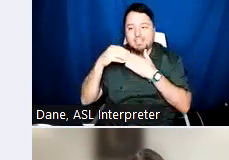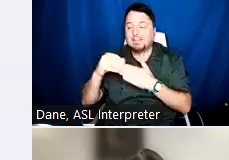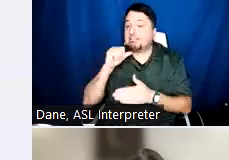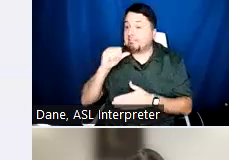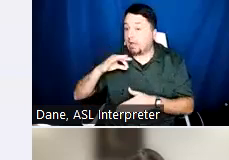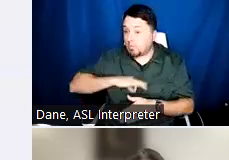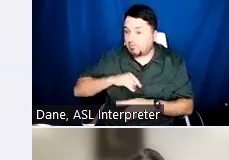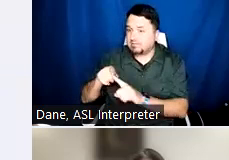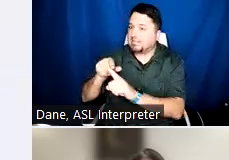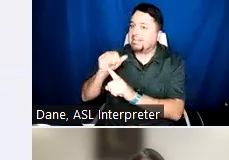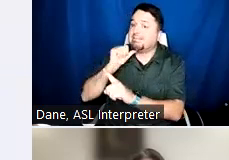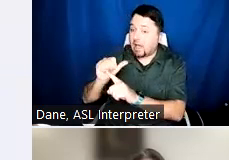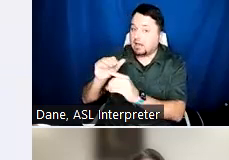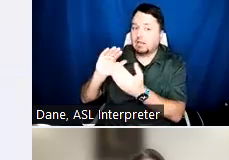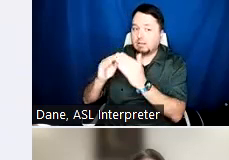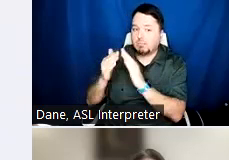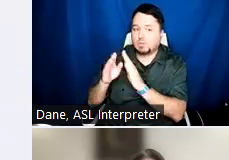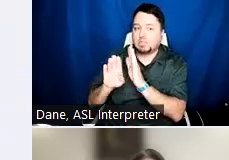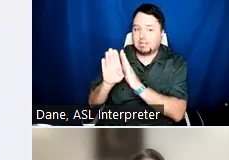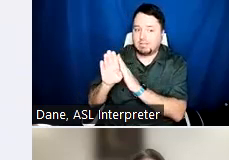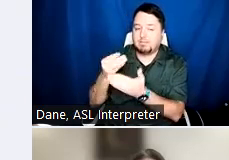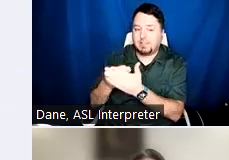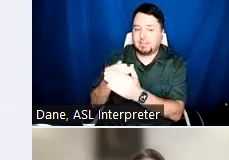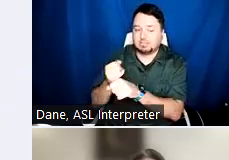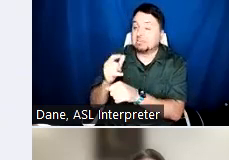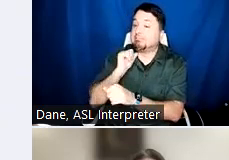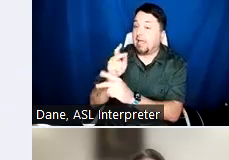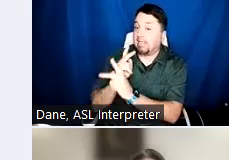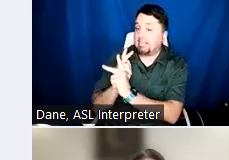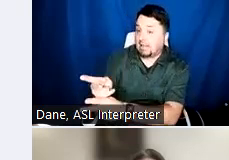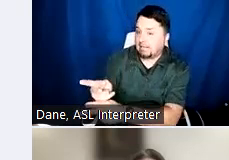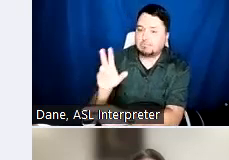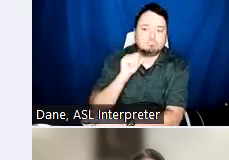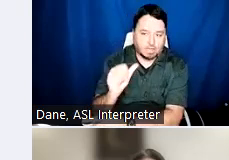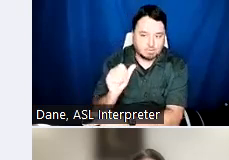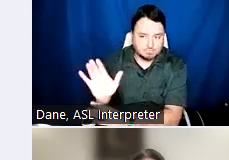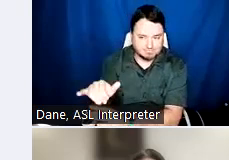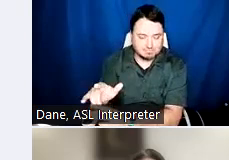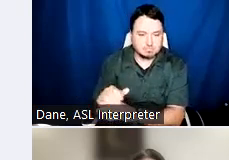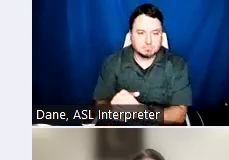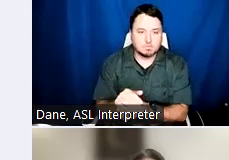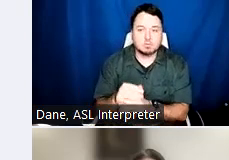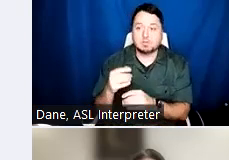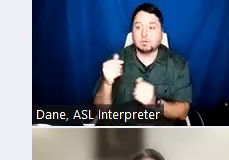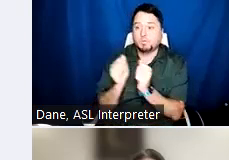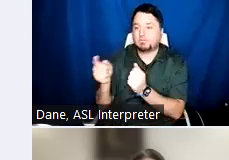development financial institutions. So they are not lending with treasury funds. Then we also have